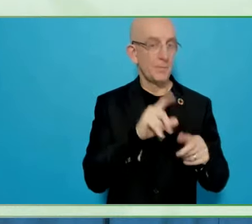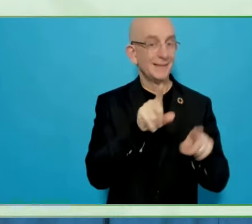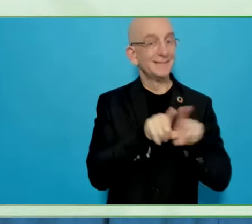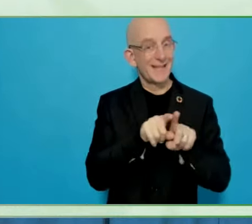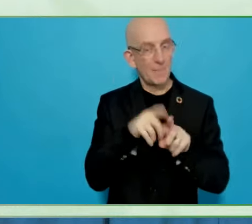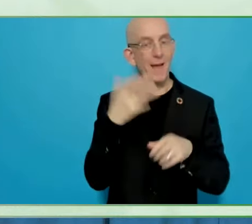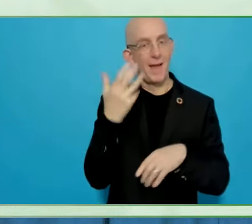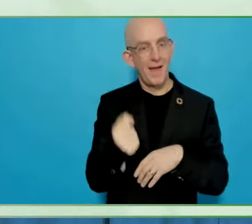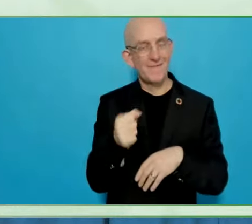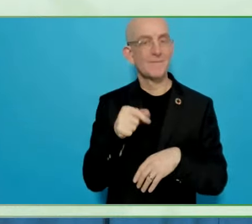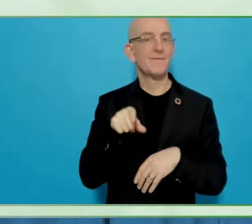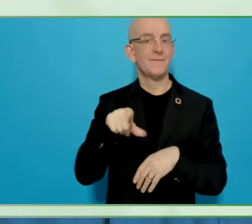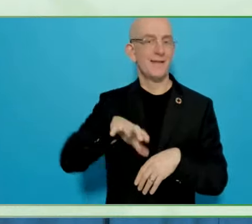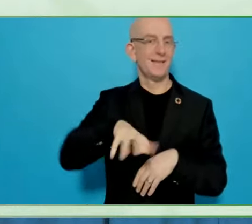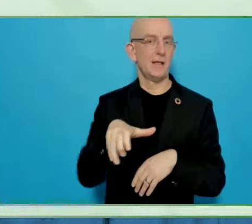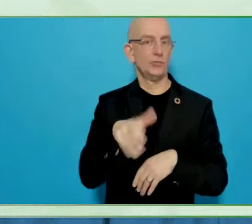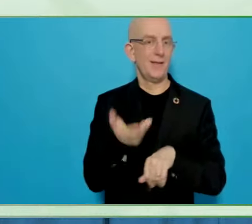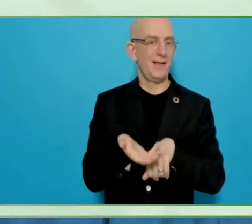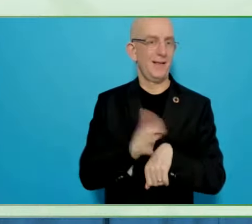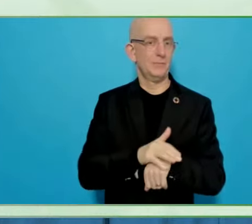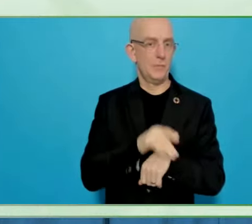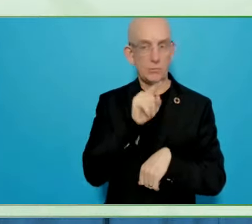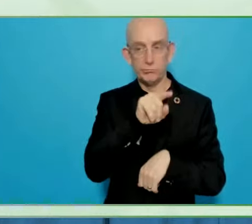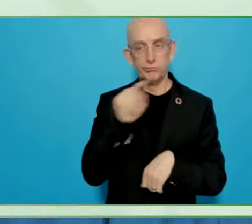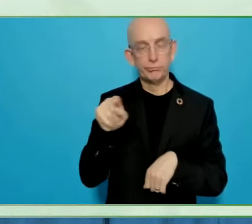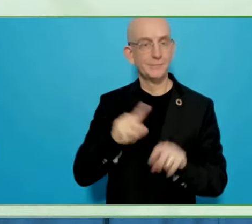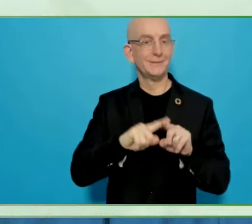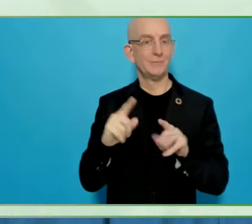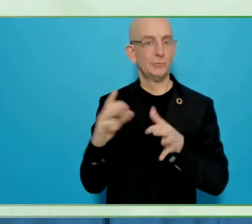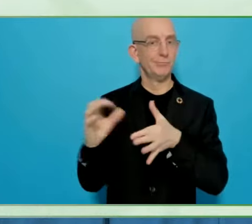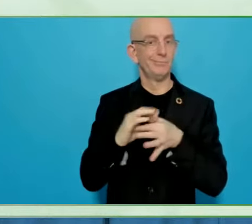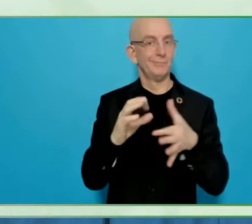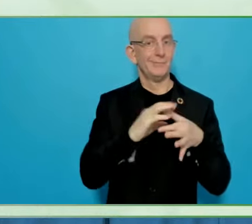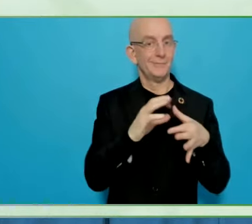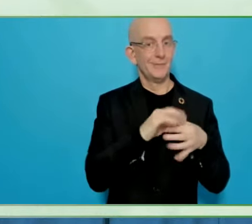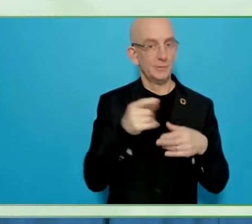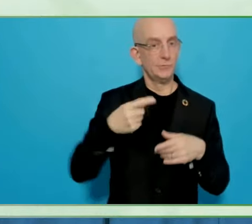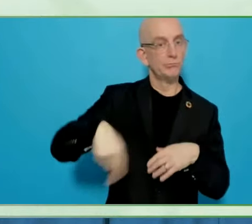I am aware of the intention of partnering with more experts with